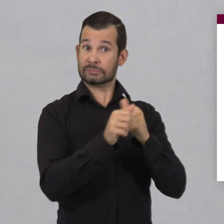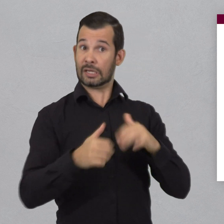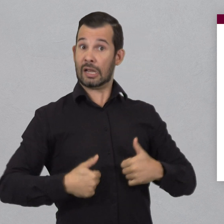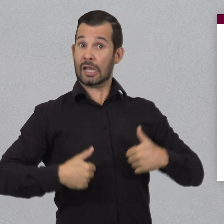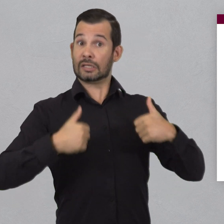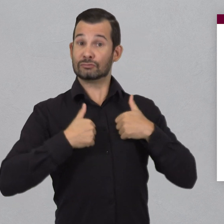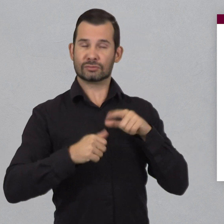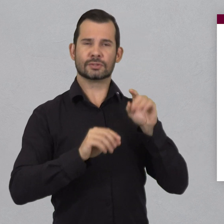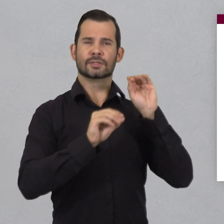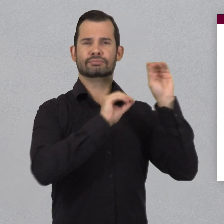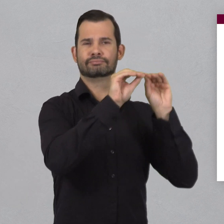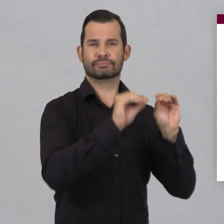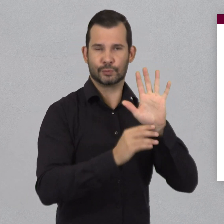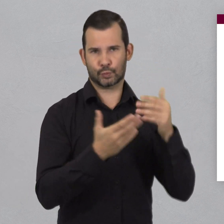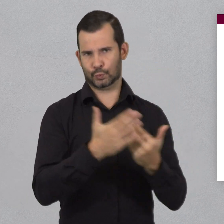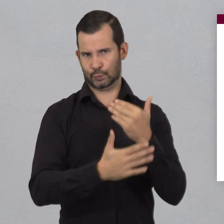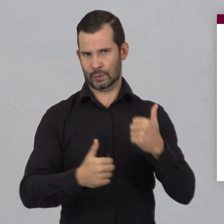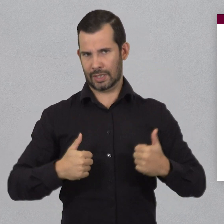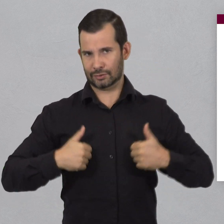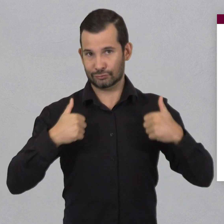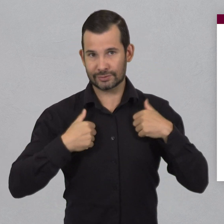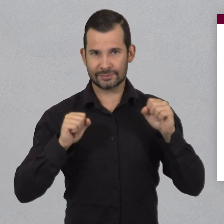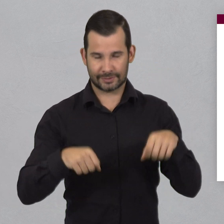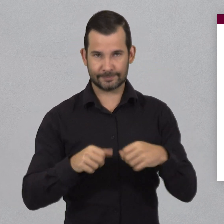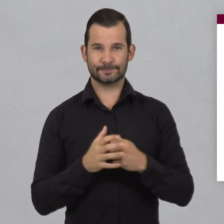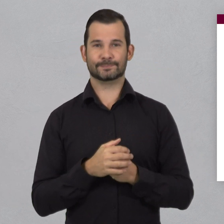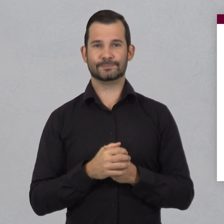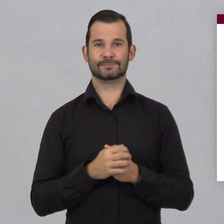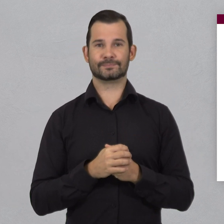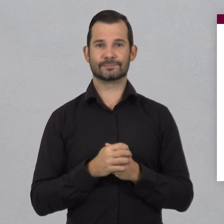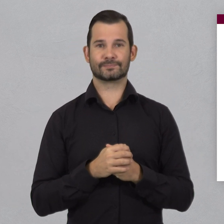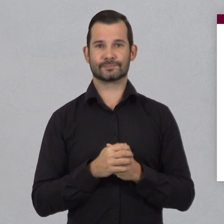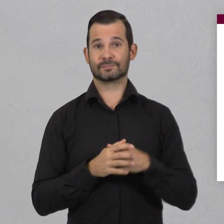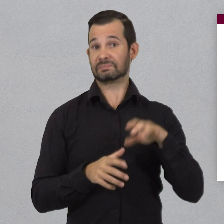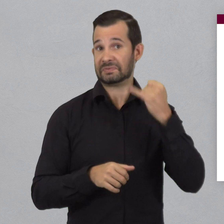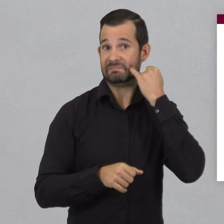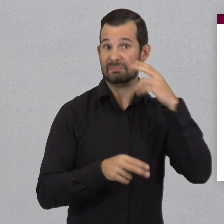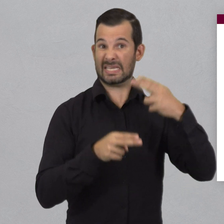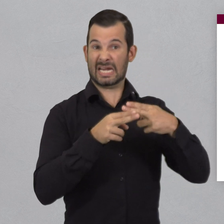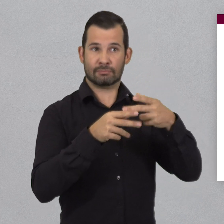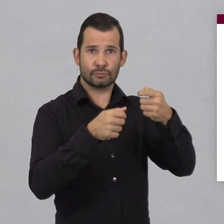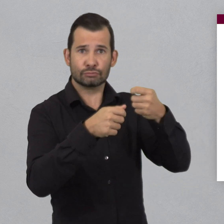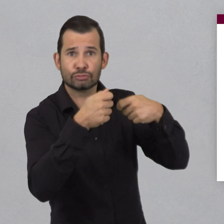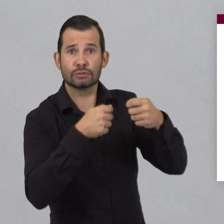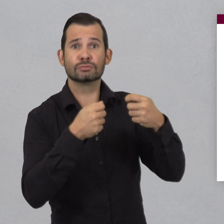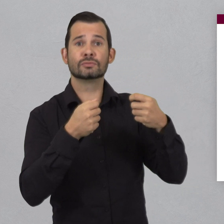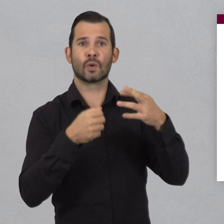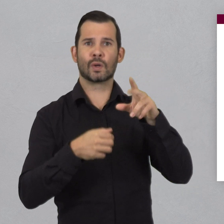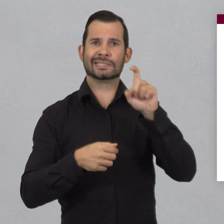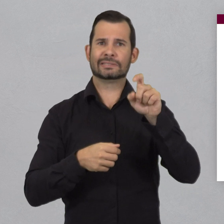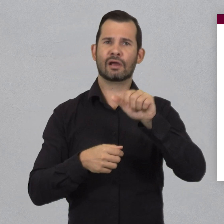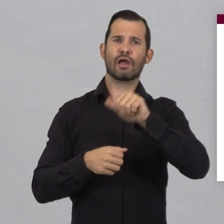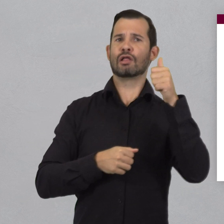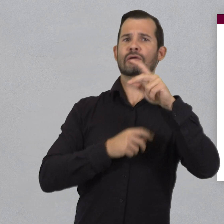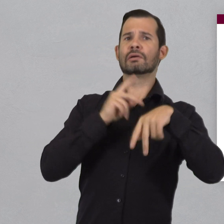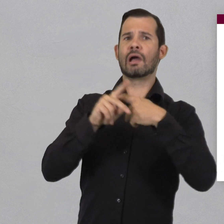update your address?” and enter your new address. If your name has changed or you need to make other